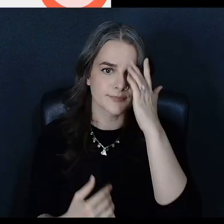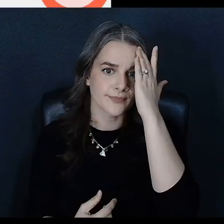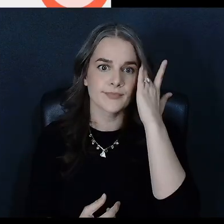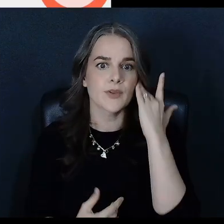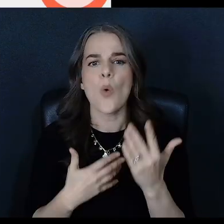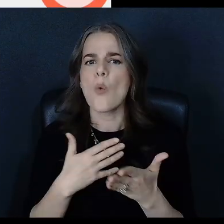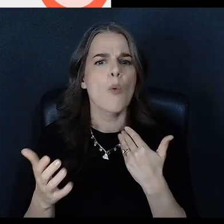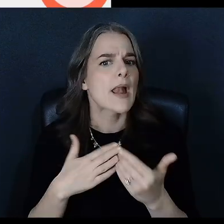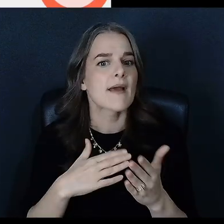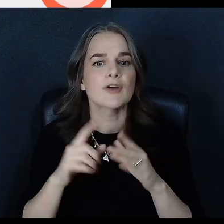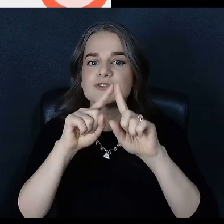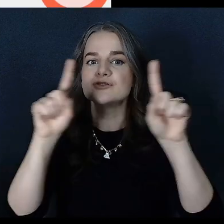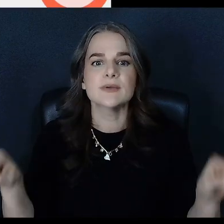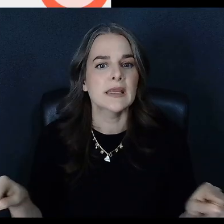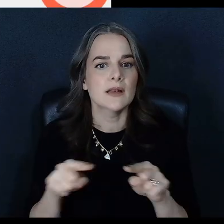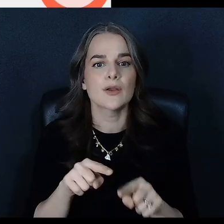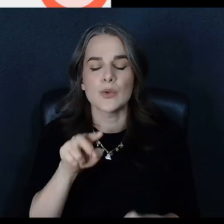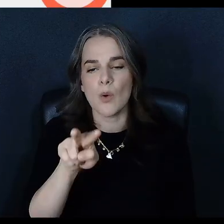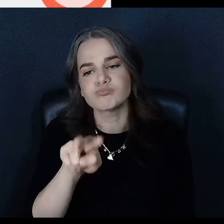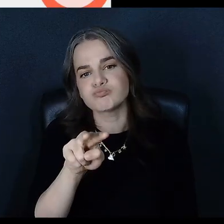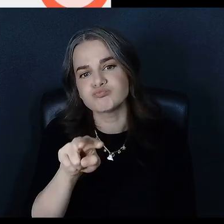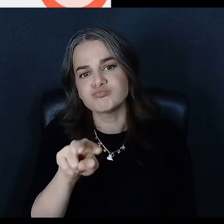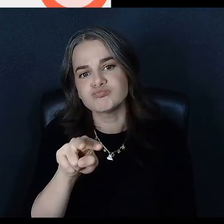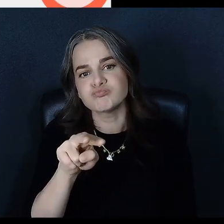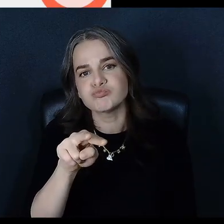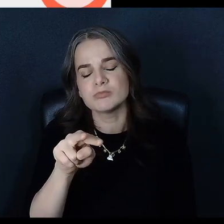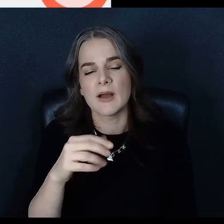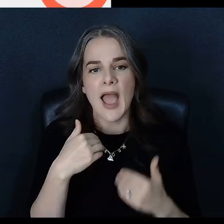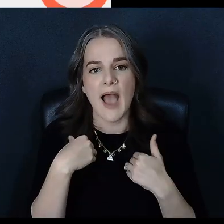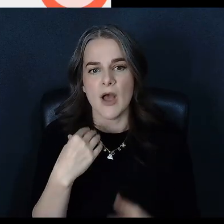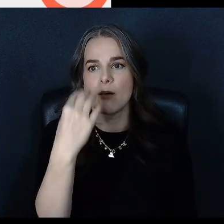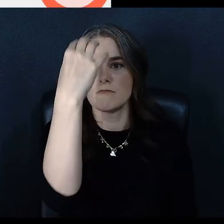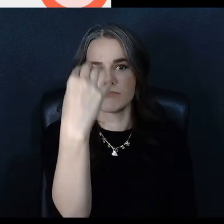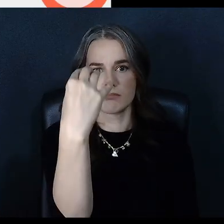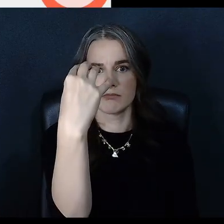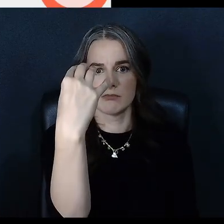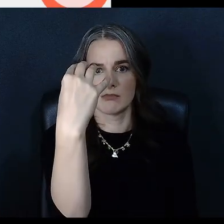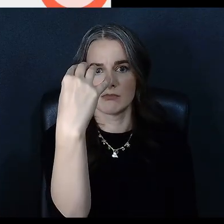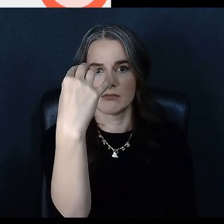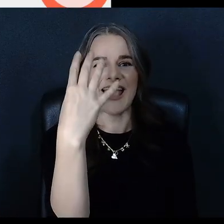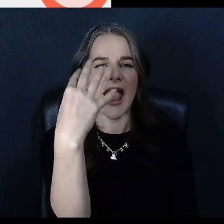screen you are looking at for your item, whether it's your laptop, your desktop, a tablet, whatever it might be,